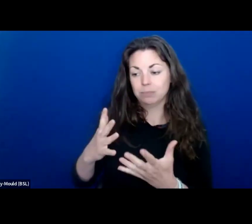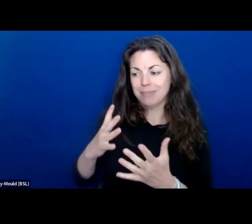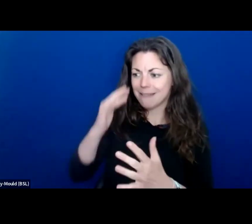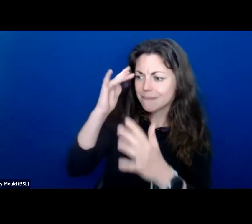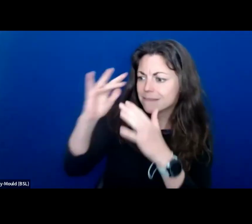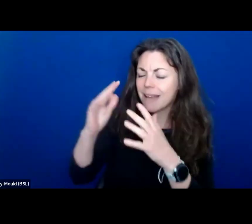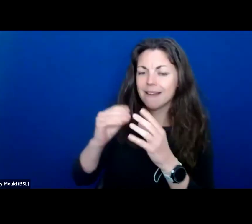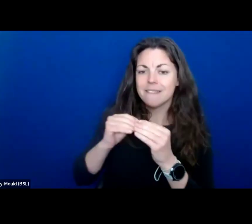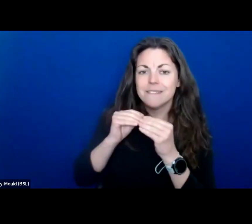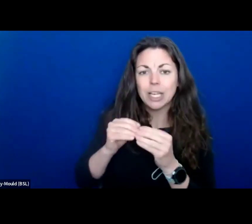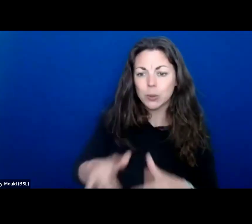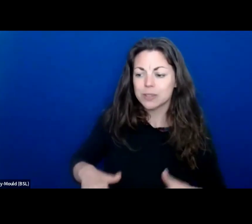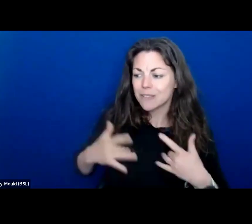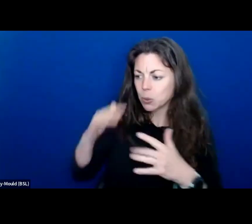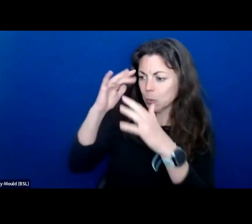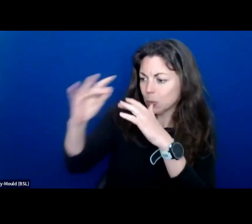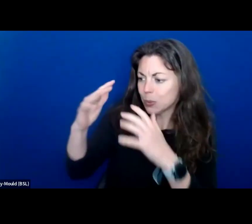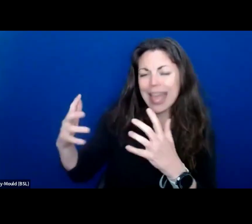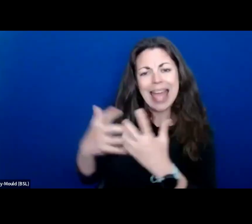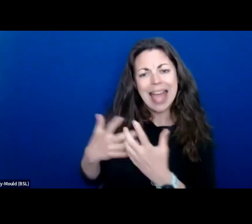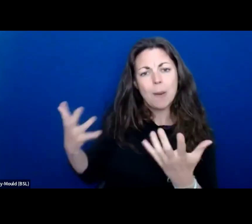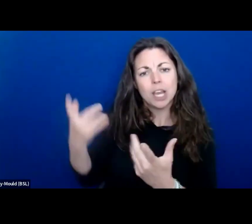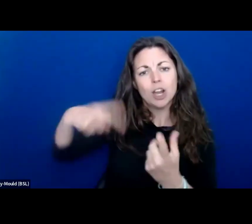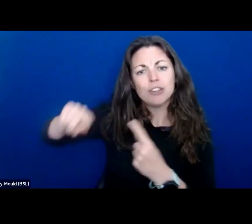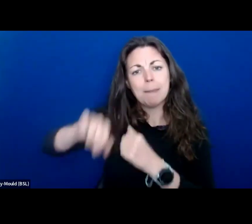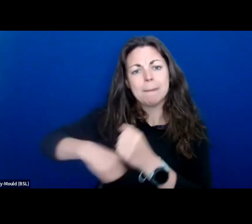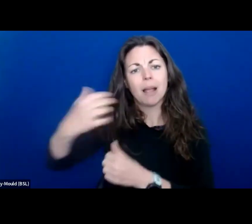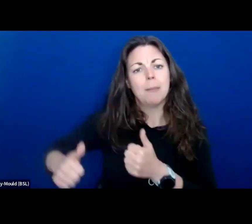Amelia: with the negativity and, and, yeah, people who just